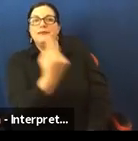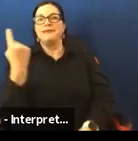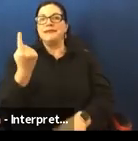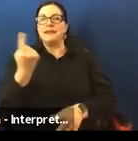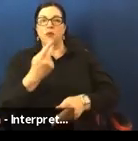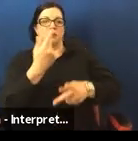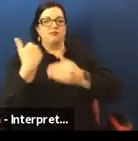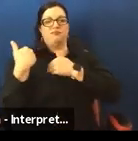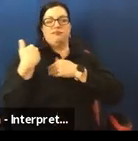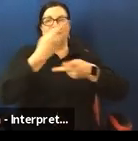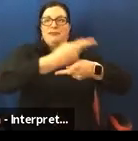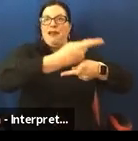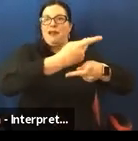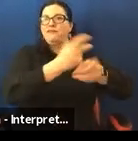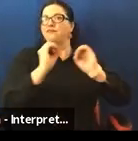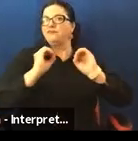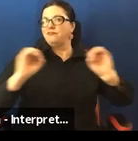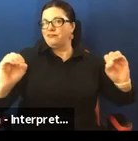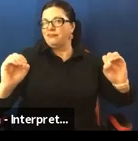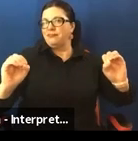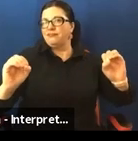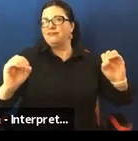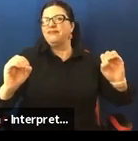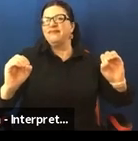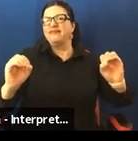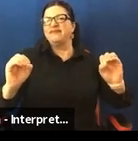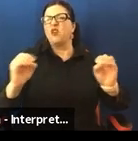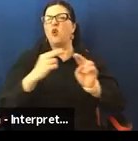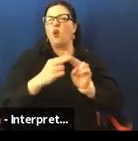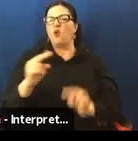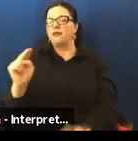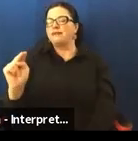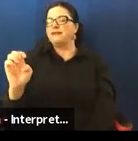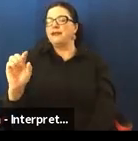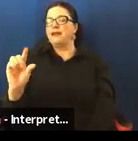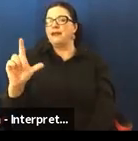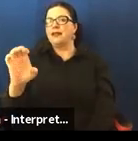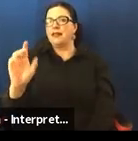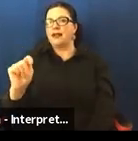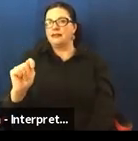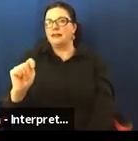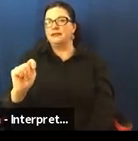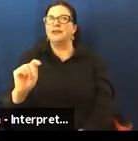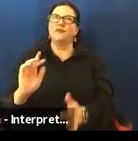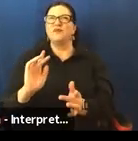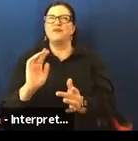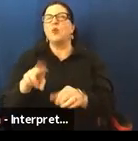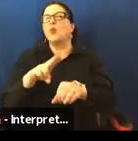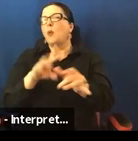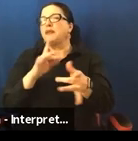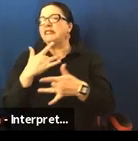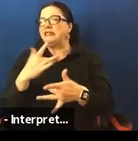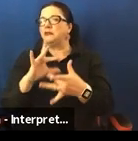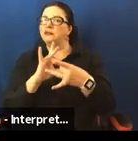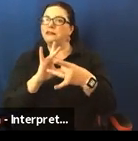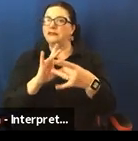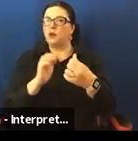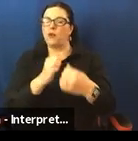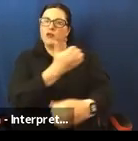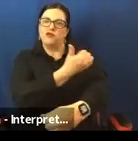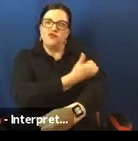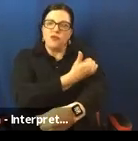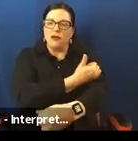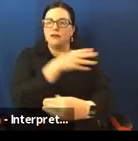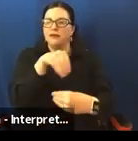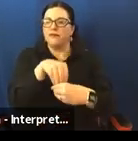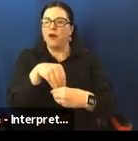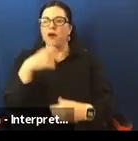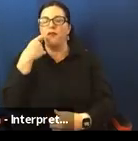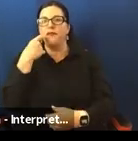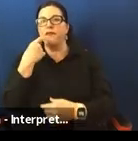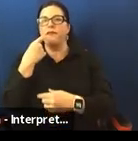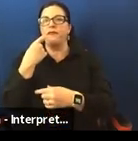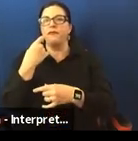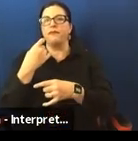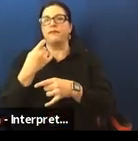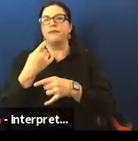Jason Williams: And in our community neglect is usually very closely related to drug use and drug abuse and so it's a lot of families that have kids and then they're not taking care of them appropriately.